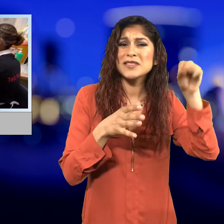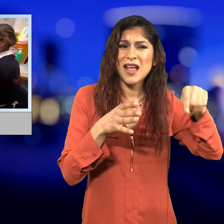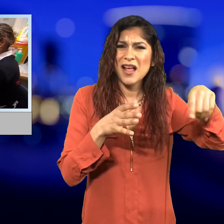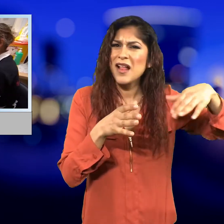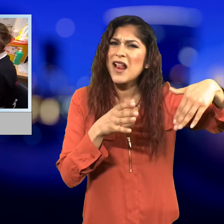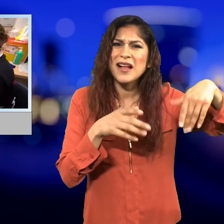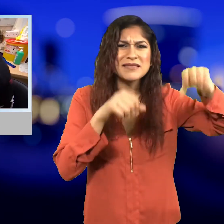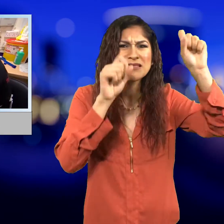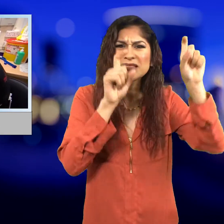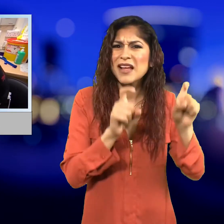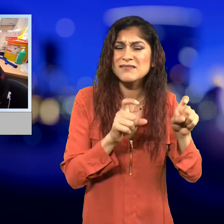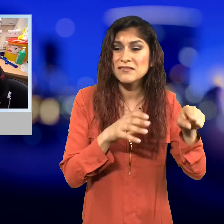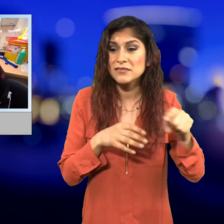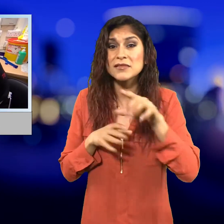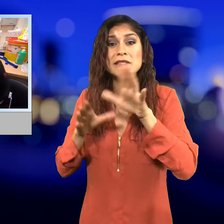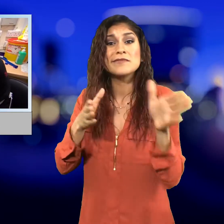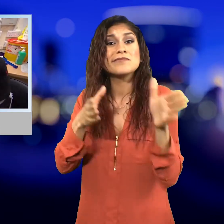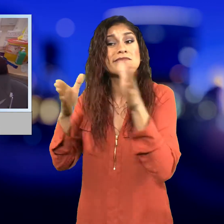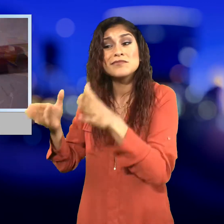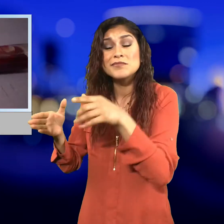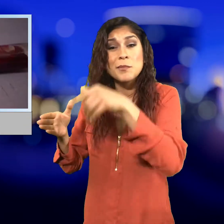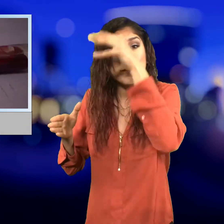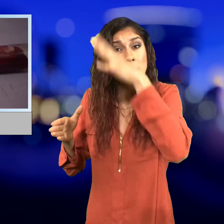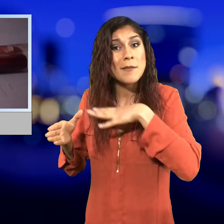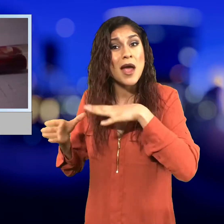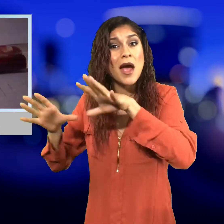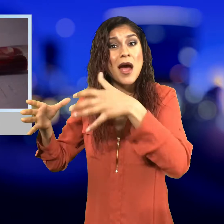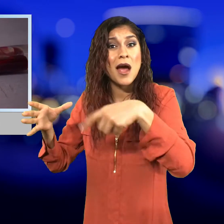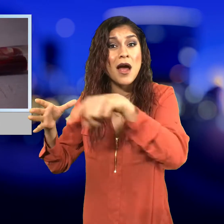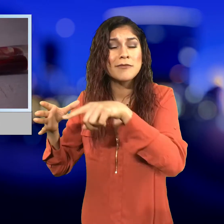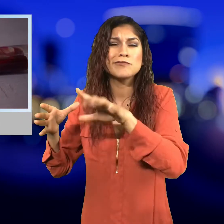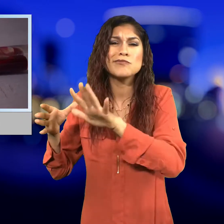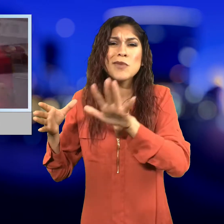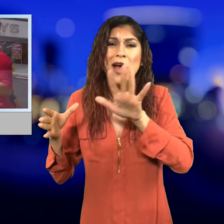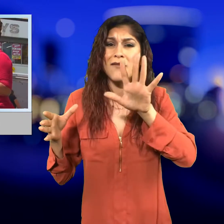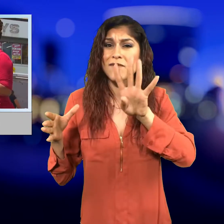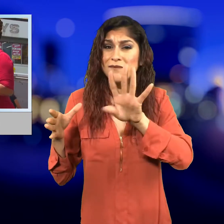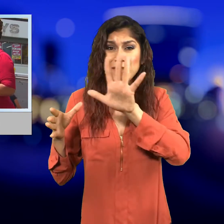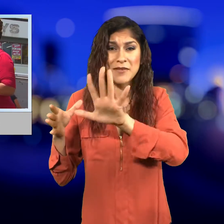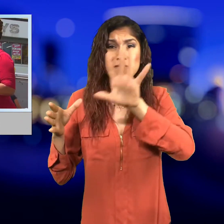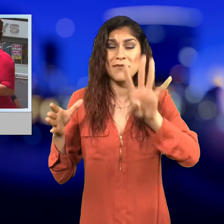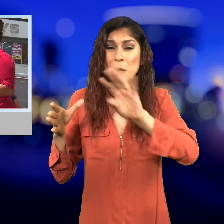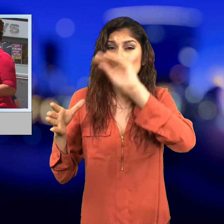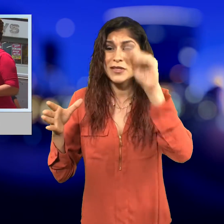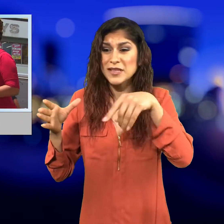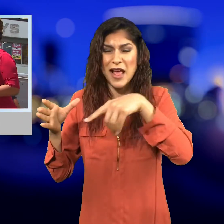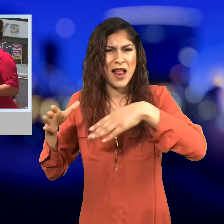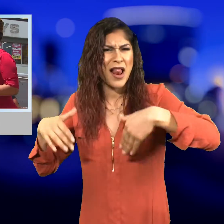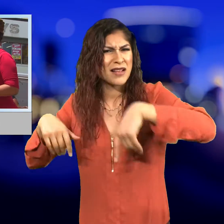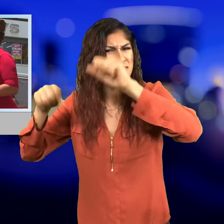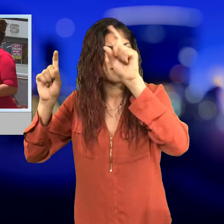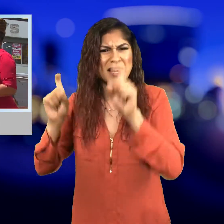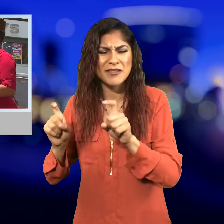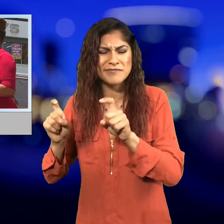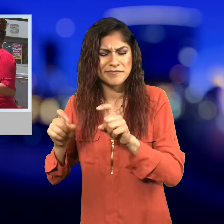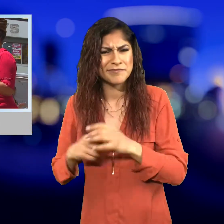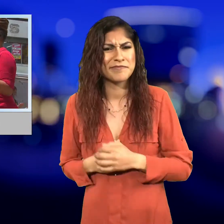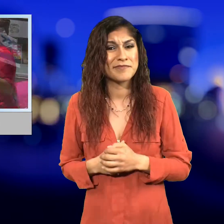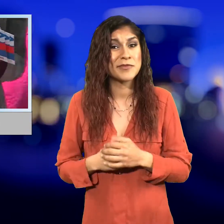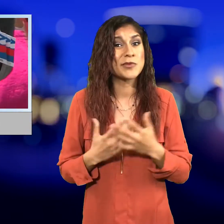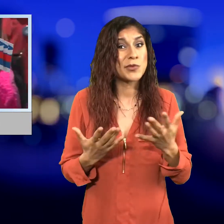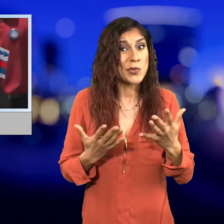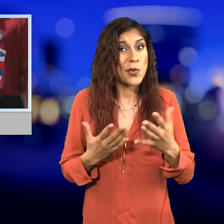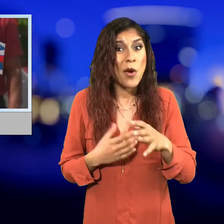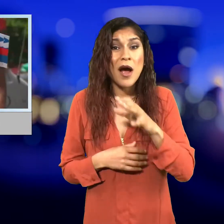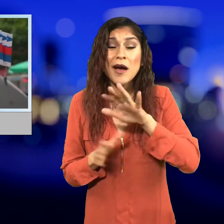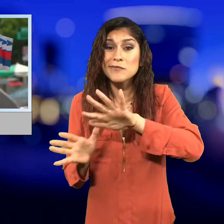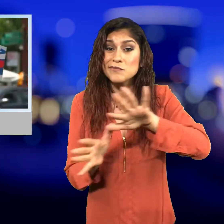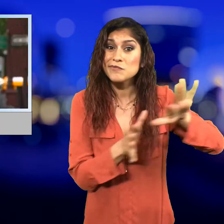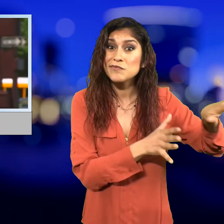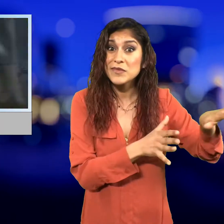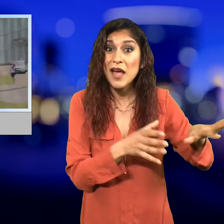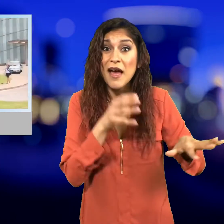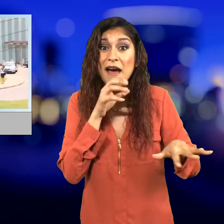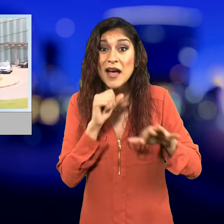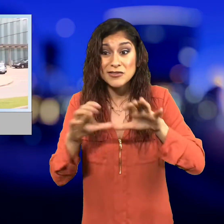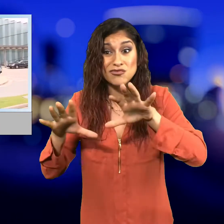tested for HIV outside of donating blood or blood products between 2011 and 2015.